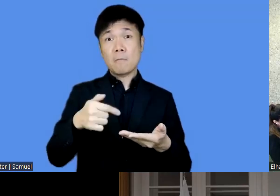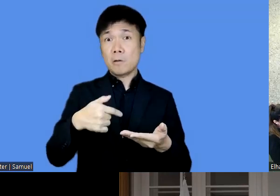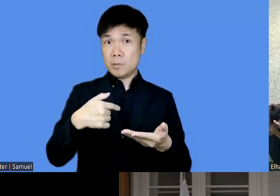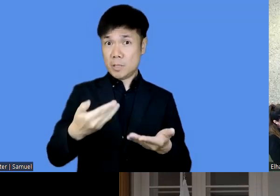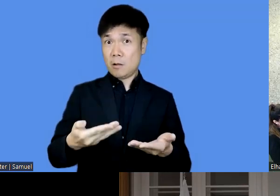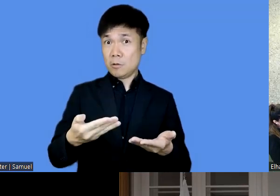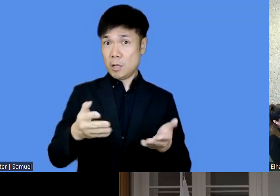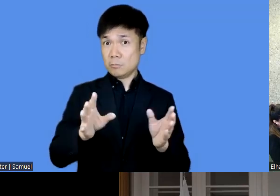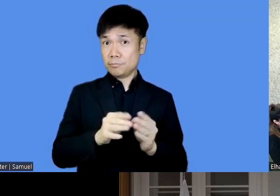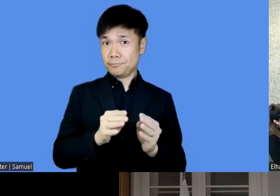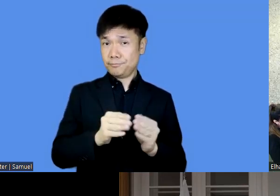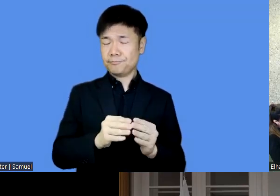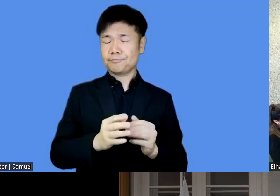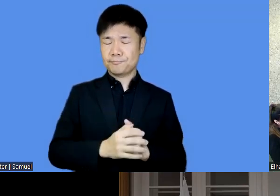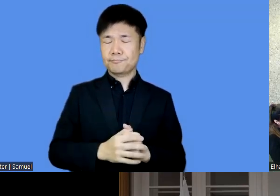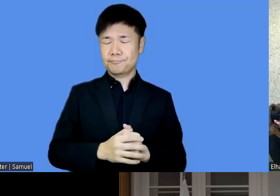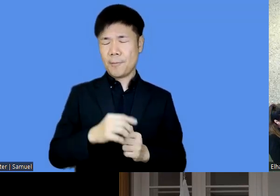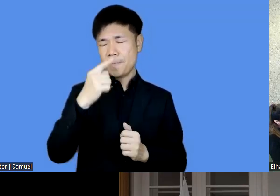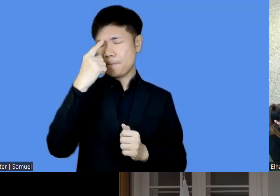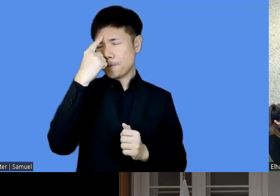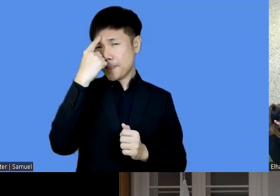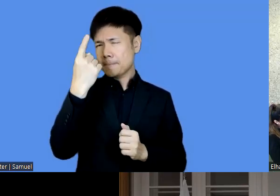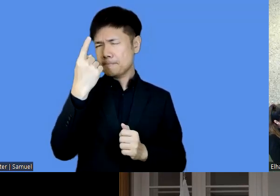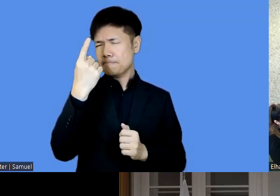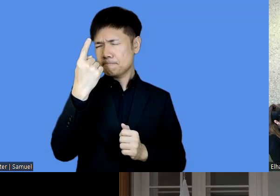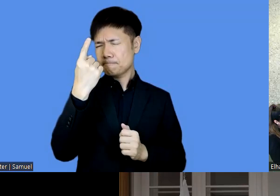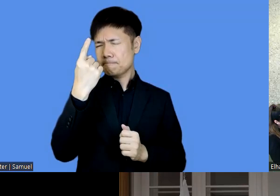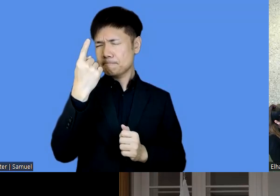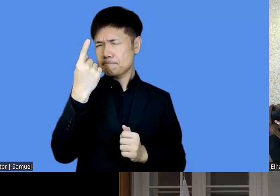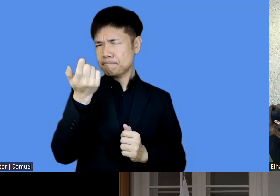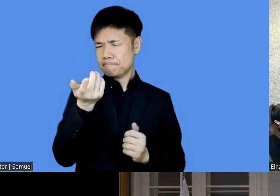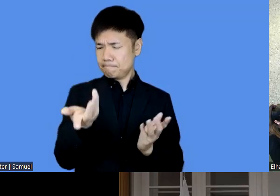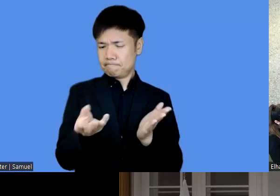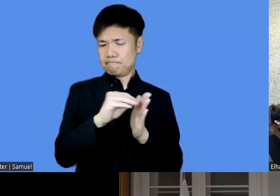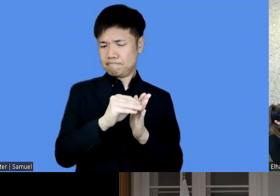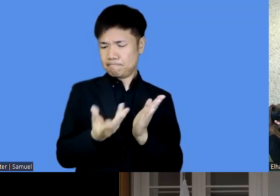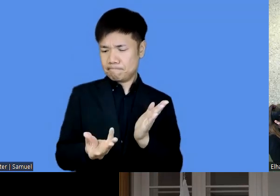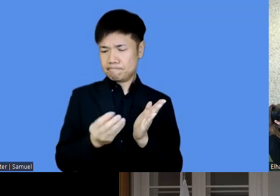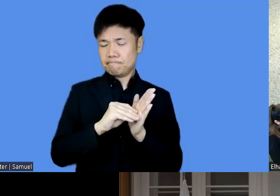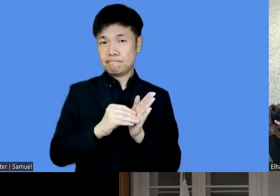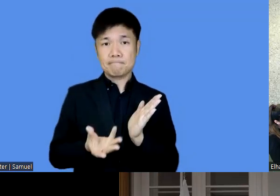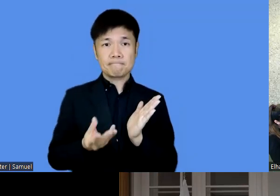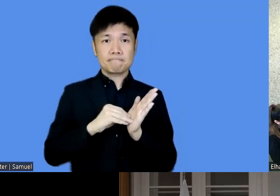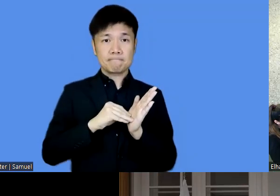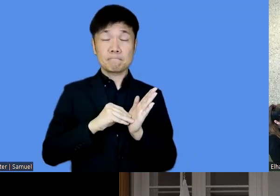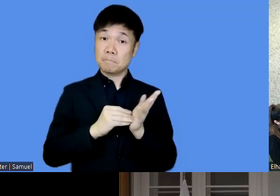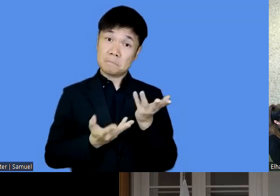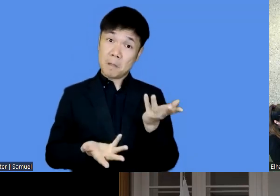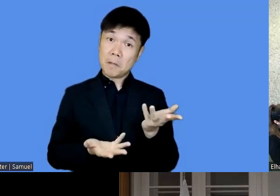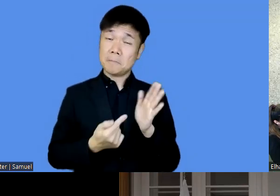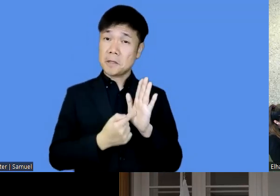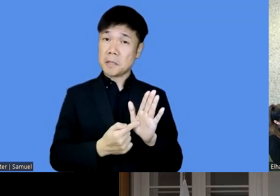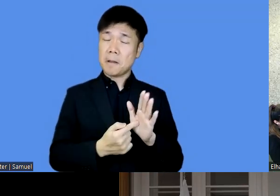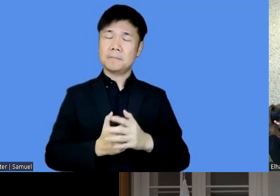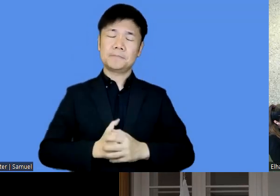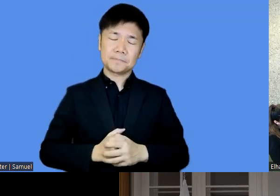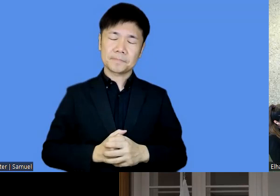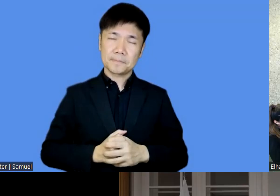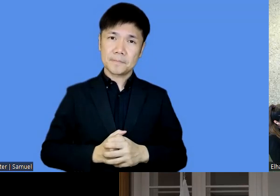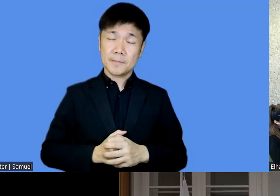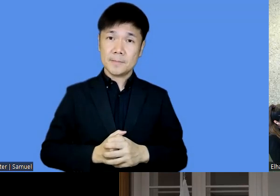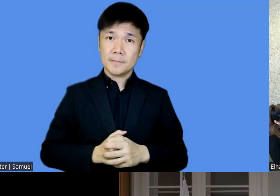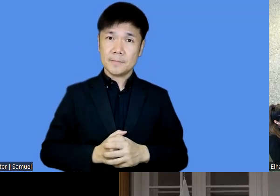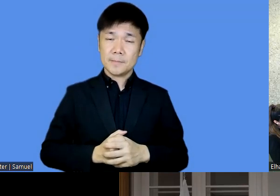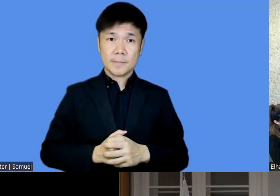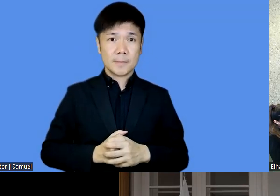So a couple of elements that could be explored, of course, one part of this is further awareness